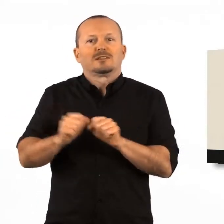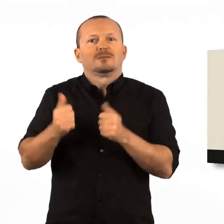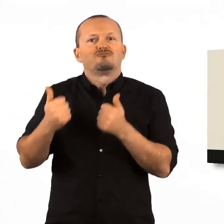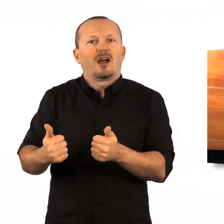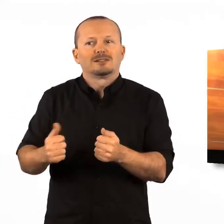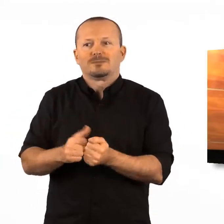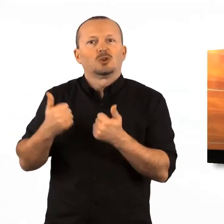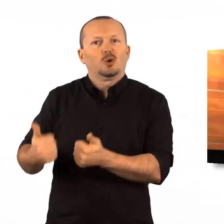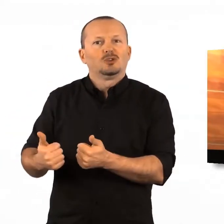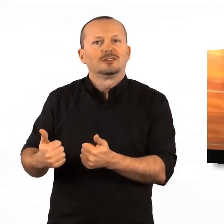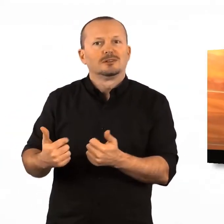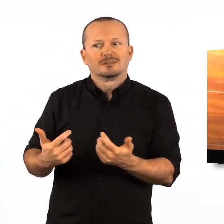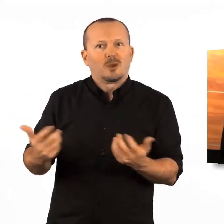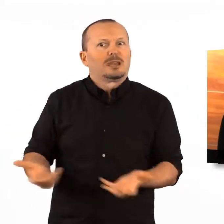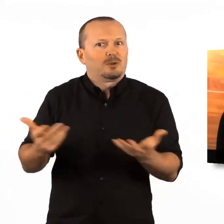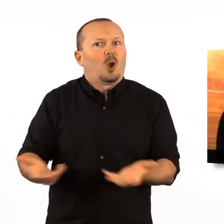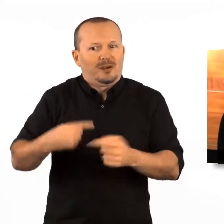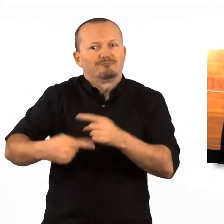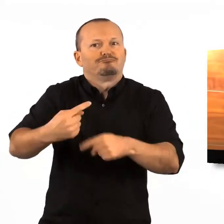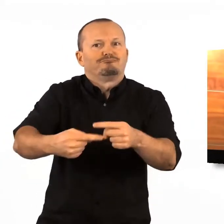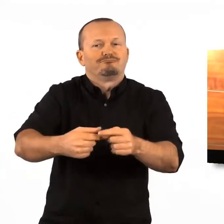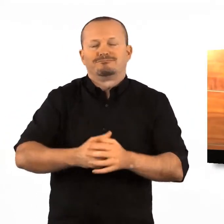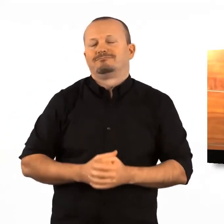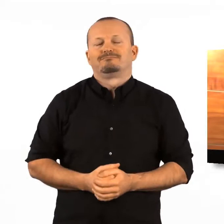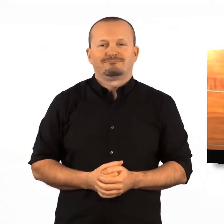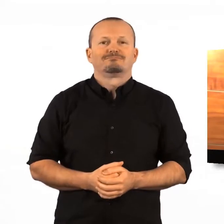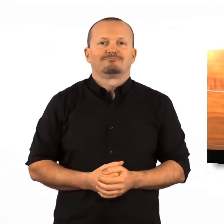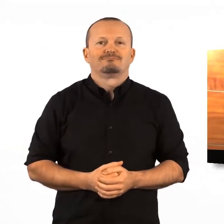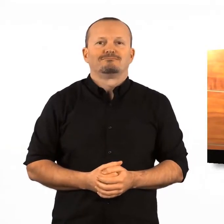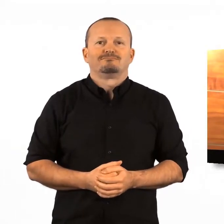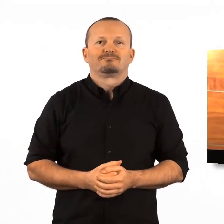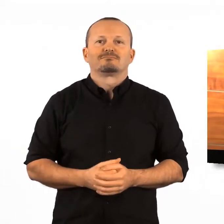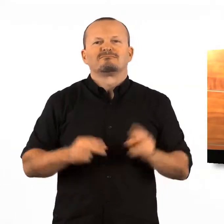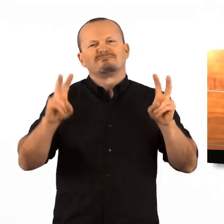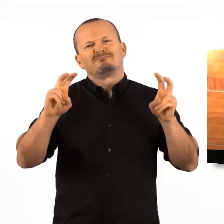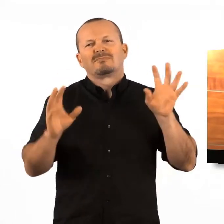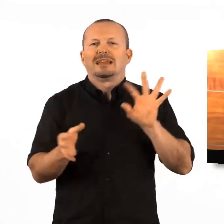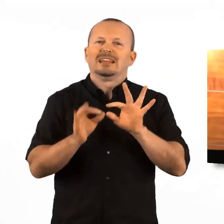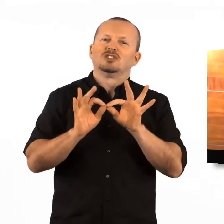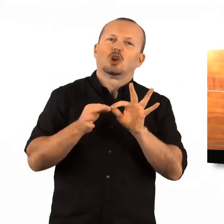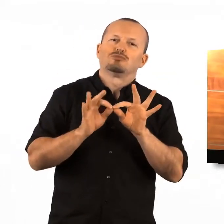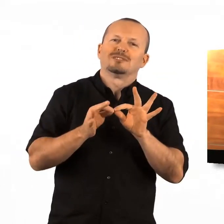‘Interpret’. So putting into signs or words what you think they’re trying to tell